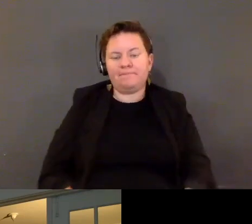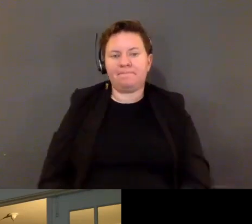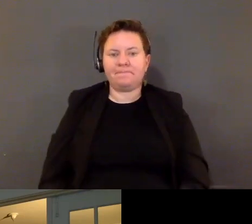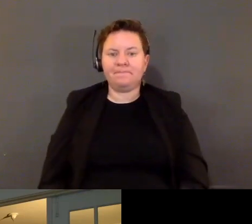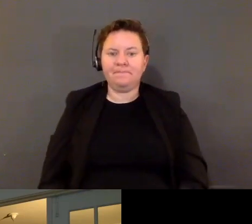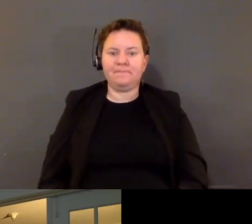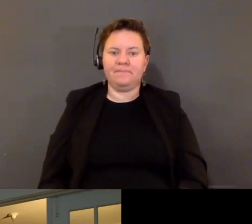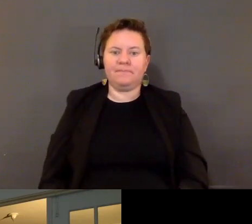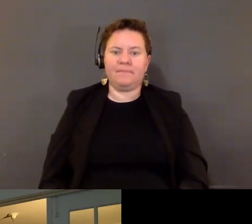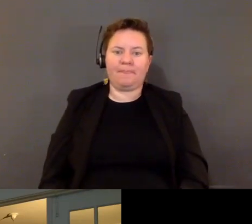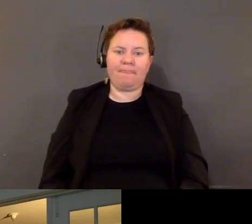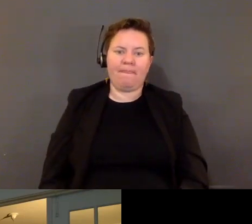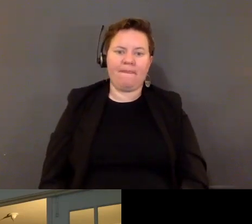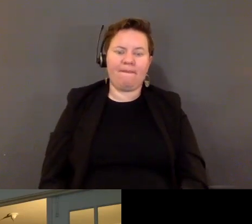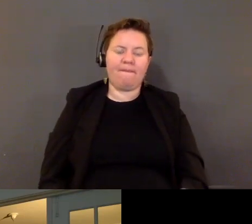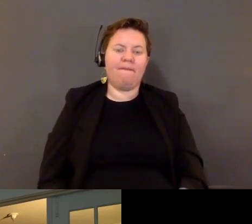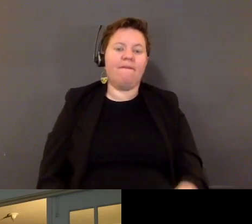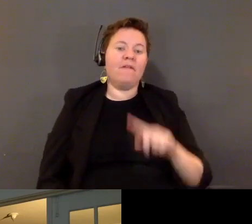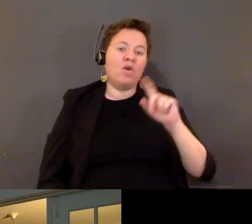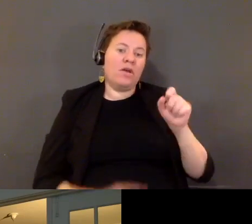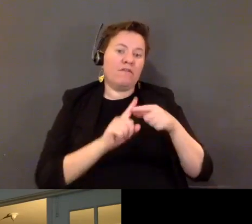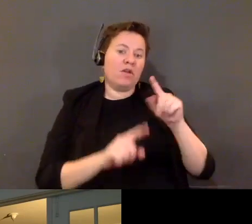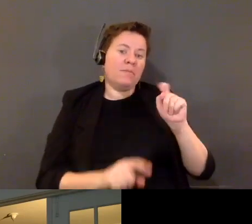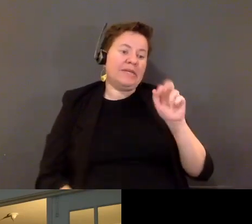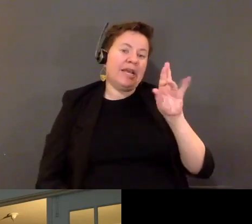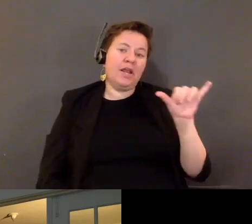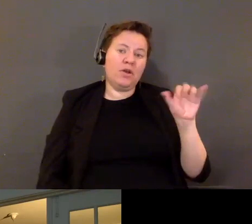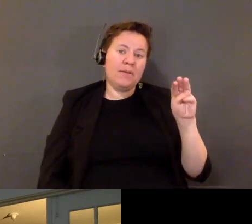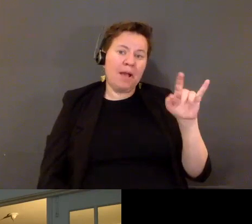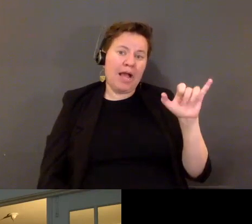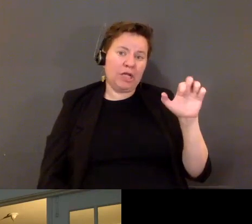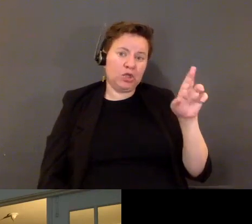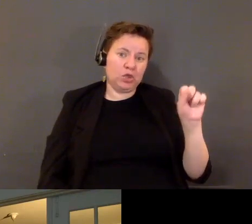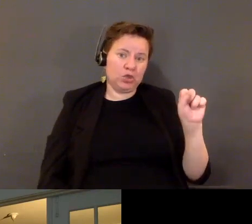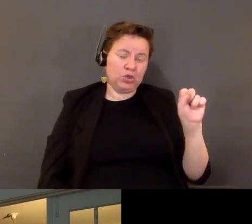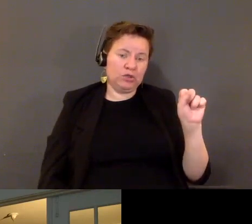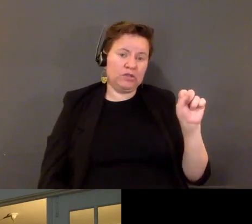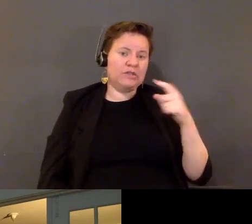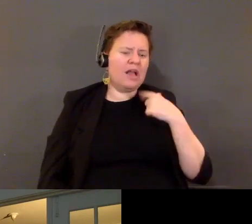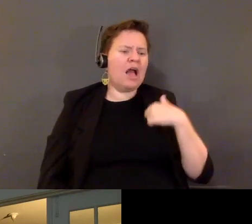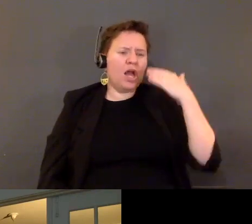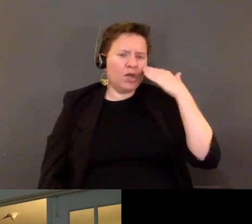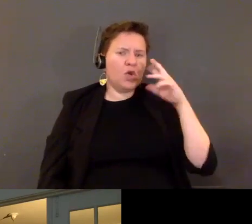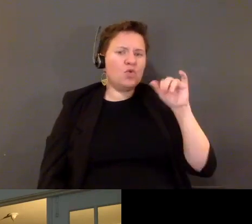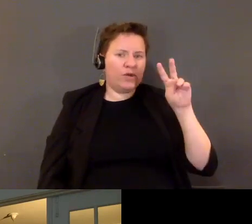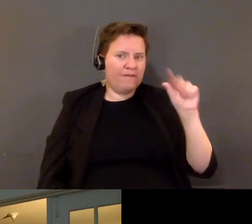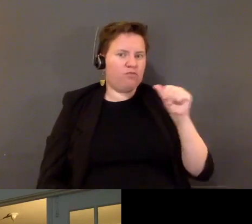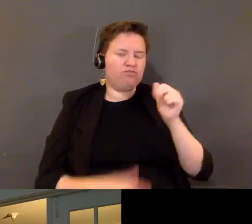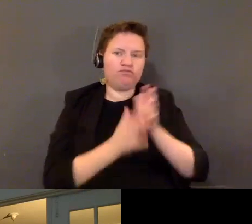uh there's a question from terry myers uh who says i know riva is a voracious reader of fiction